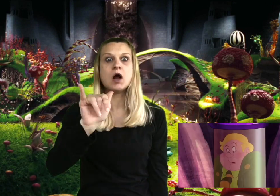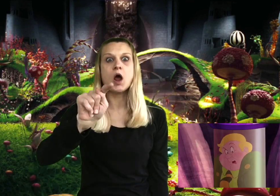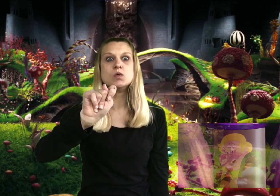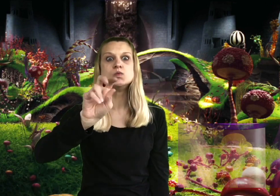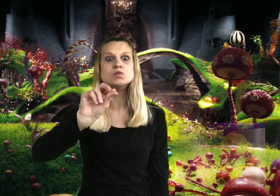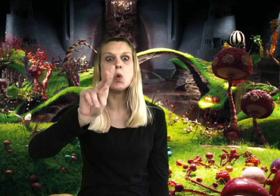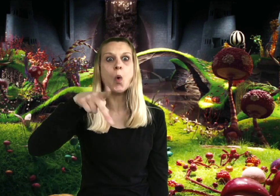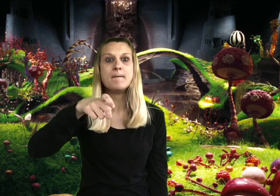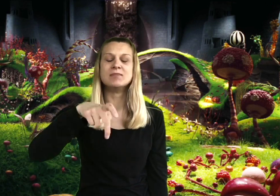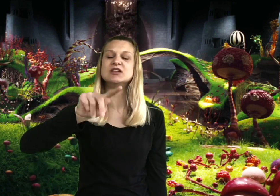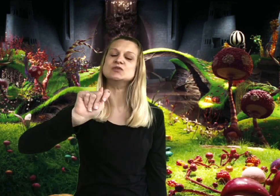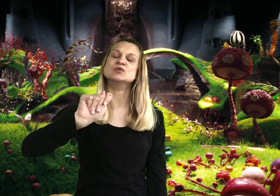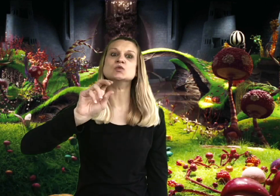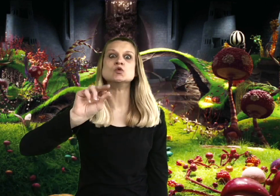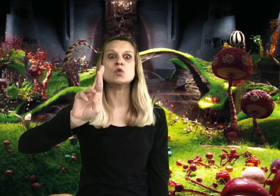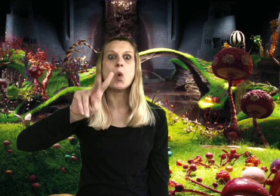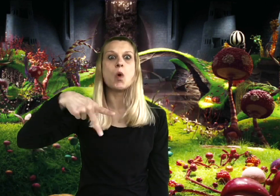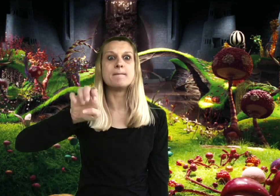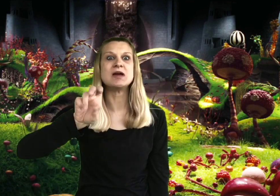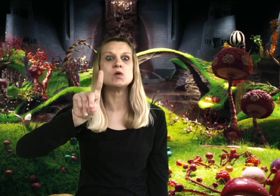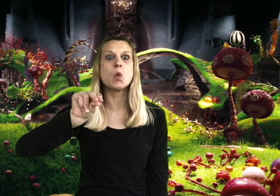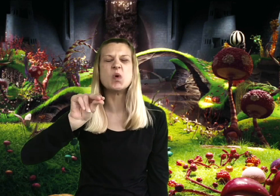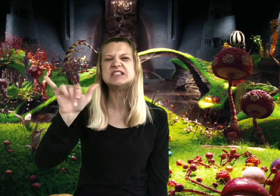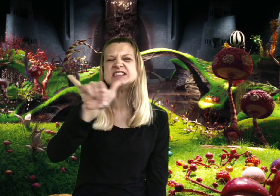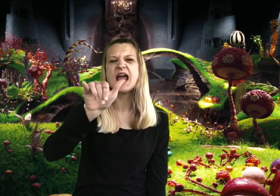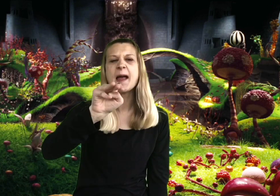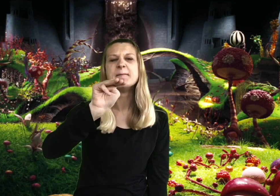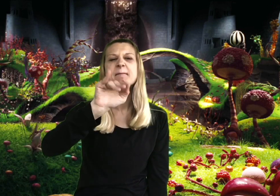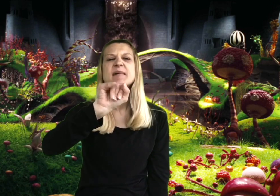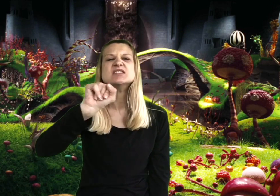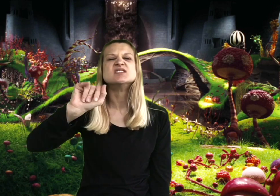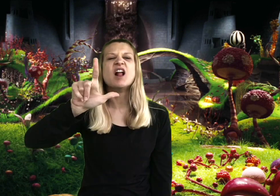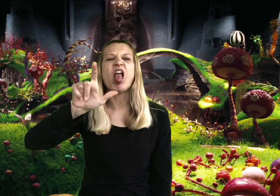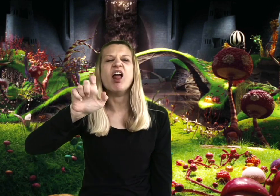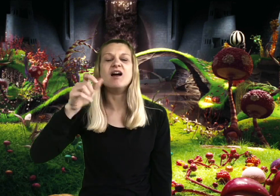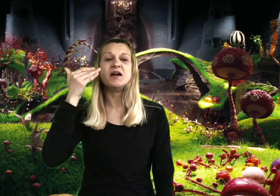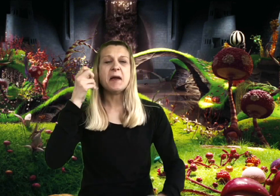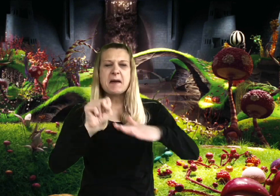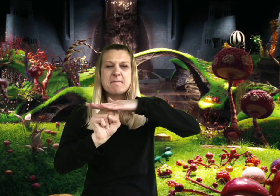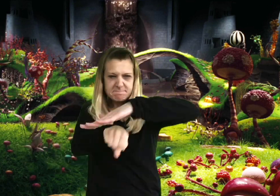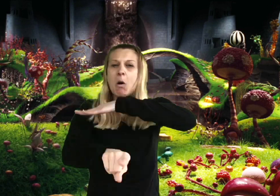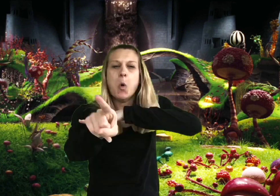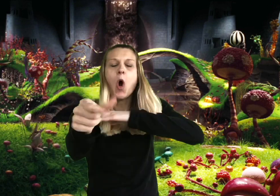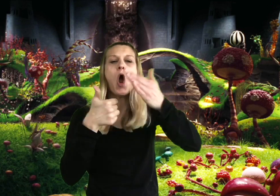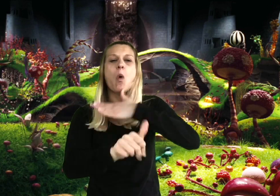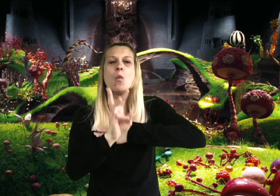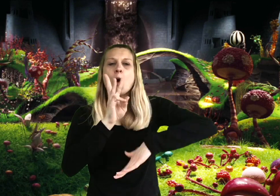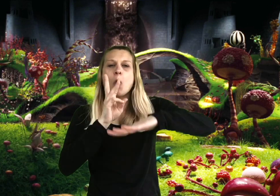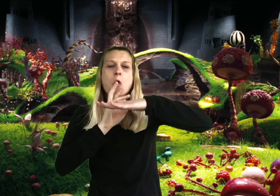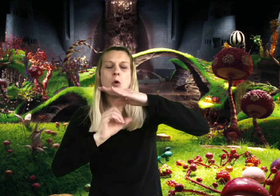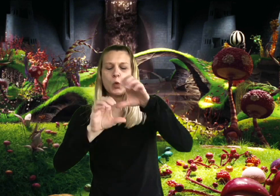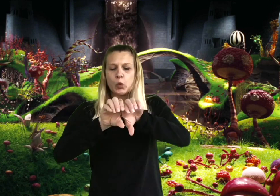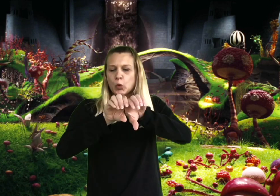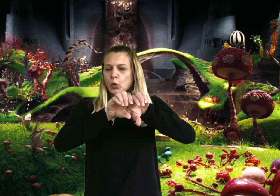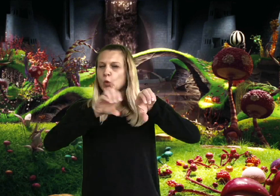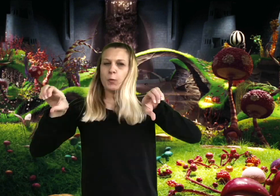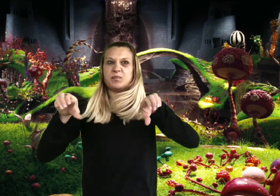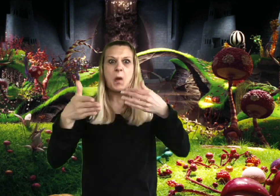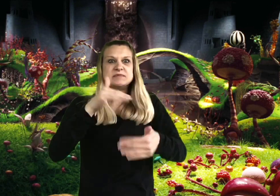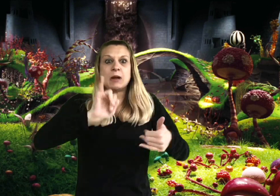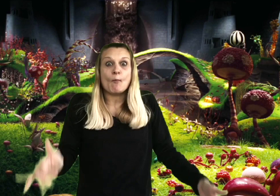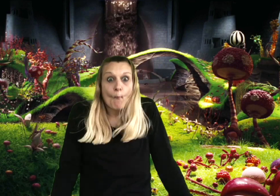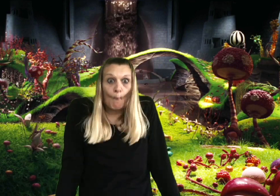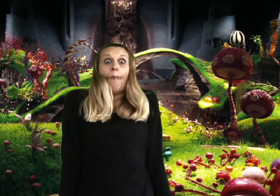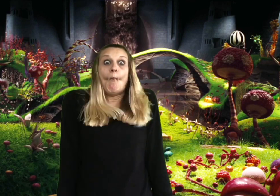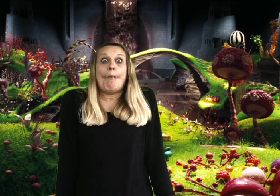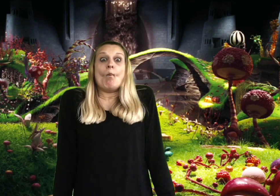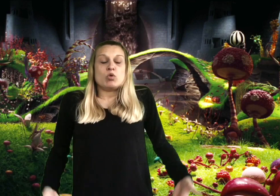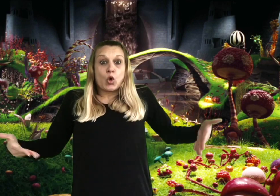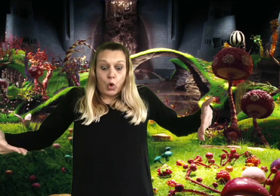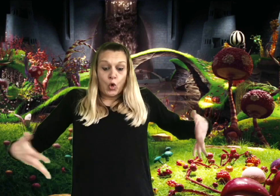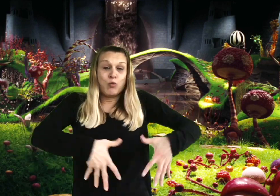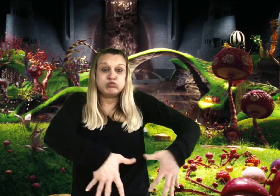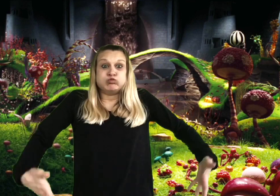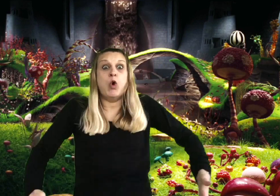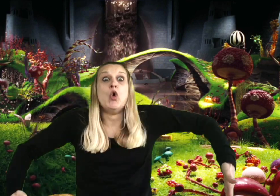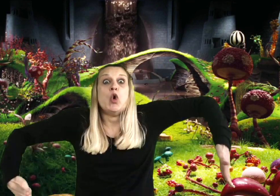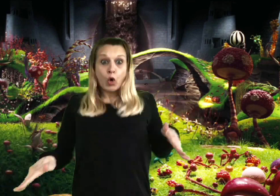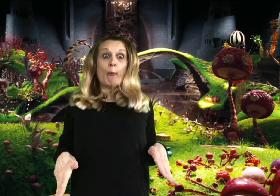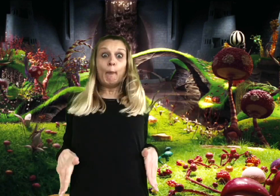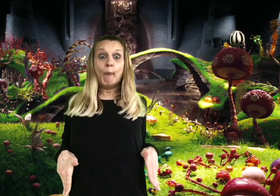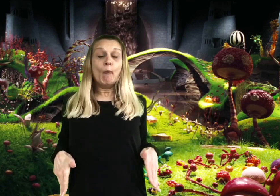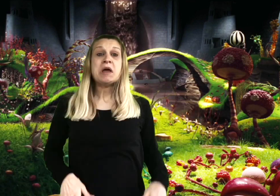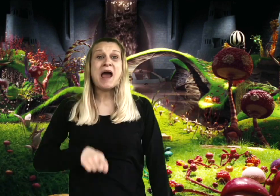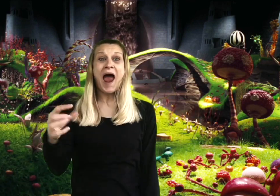shooting up inside it, head first, like a torpedo. It is similar to a missile, but in the underwater.